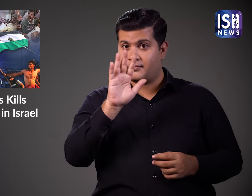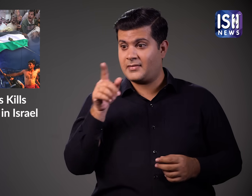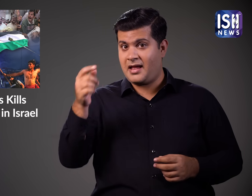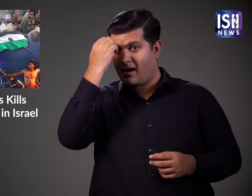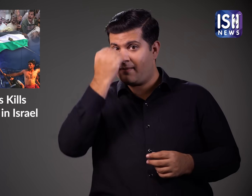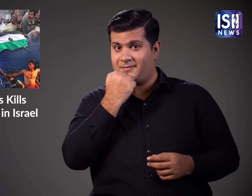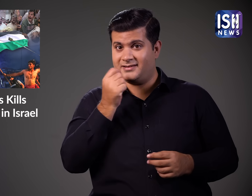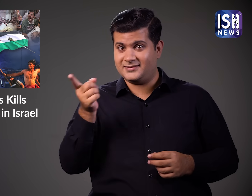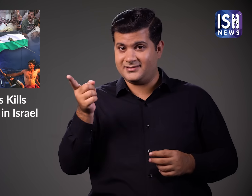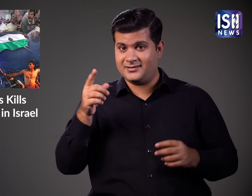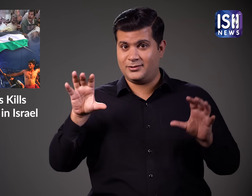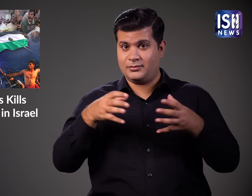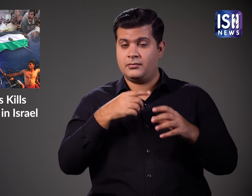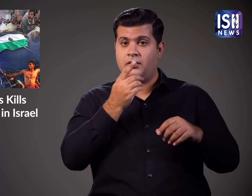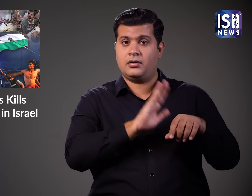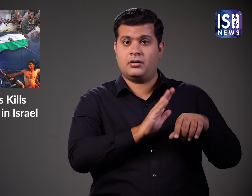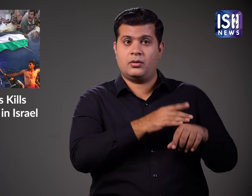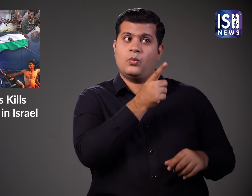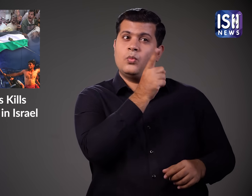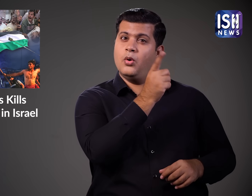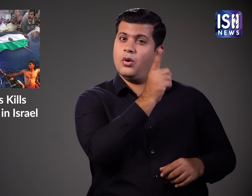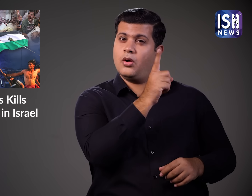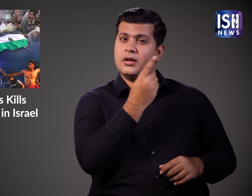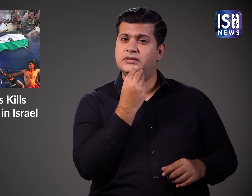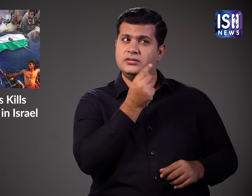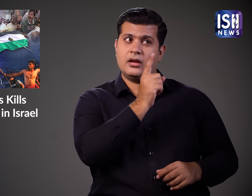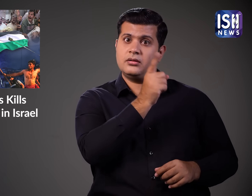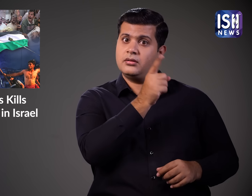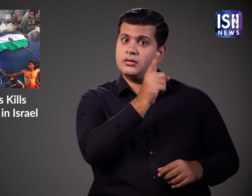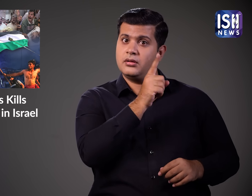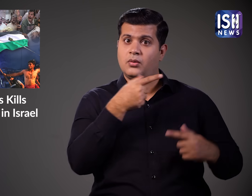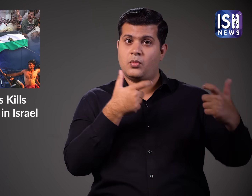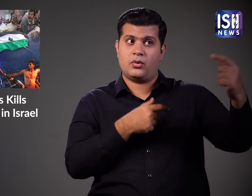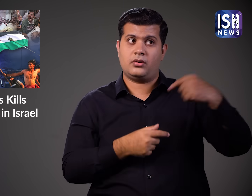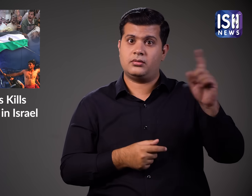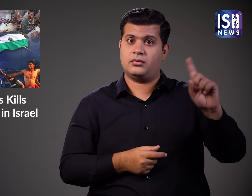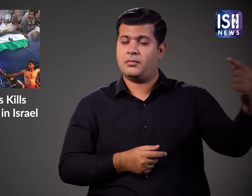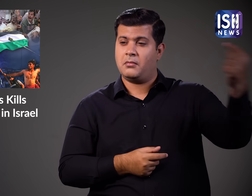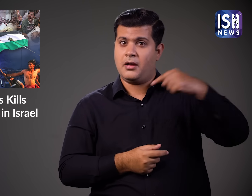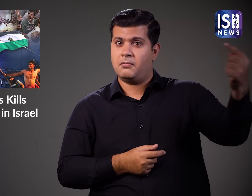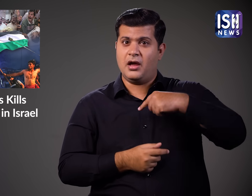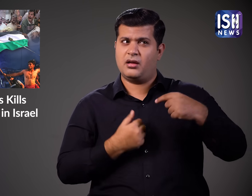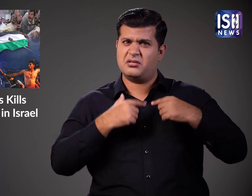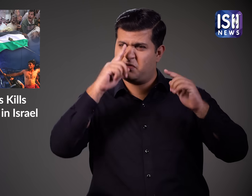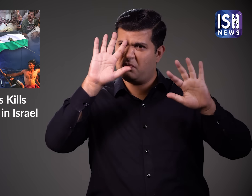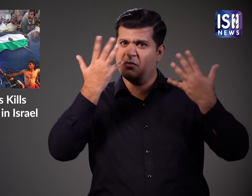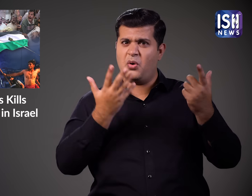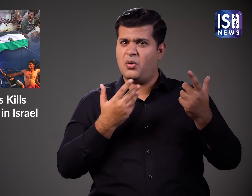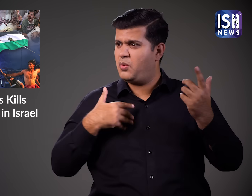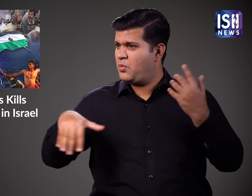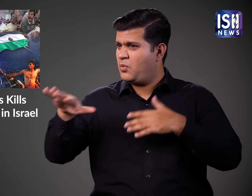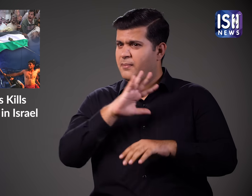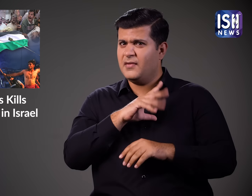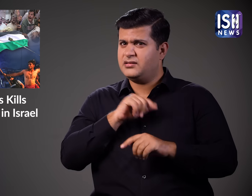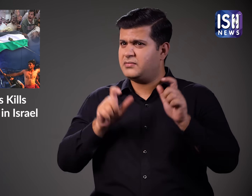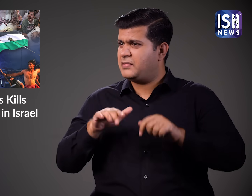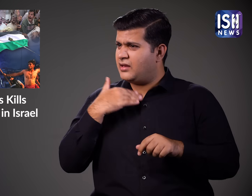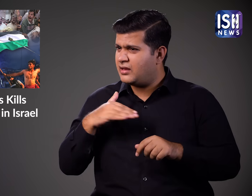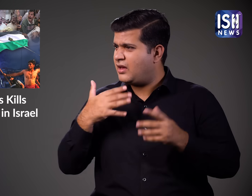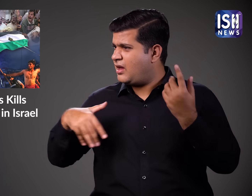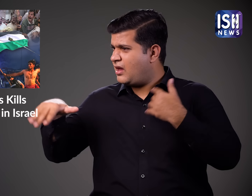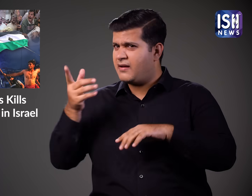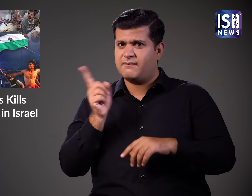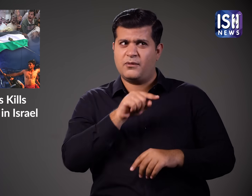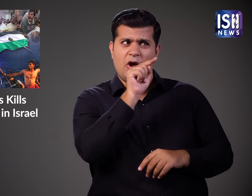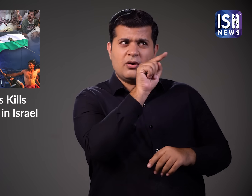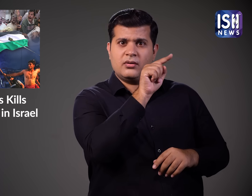Hamas had warned Israel not to attack their sites are attacked and kill Palestinians.